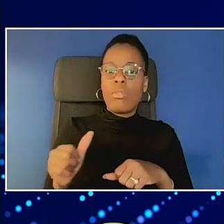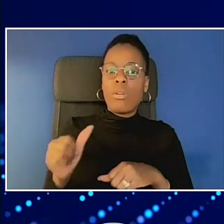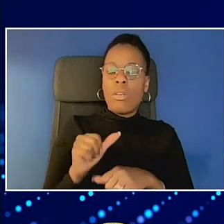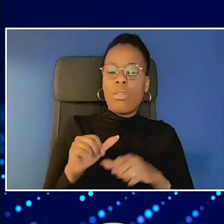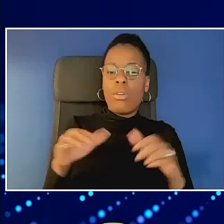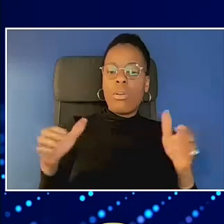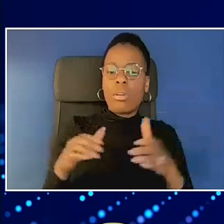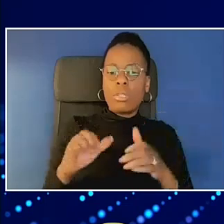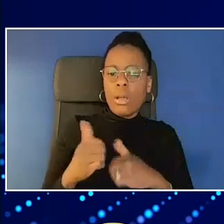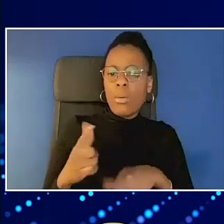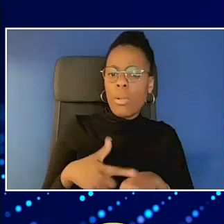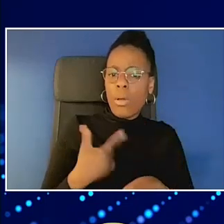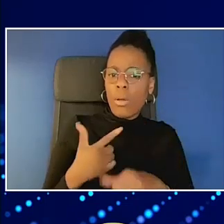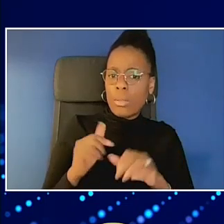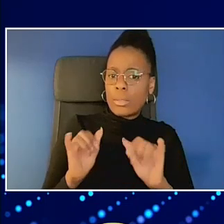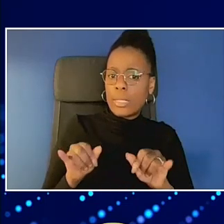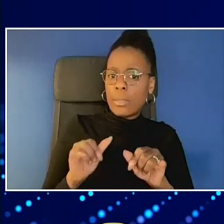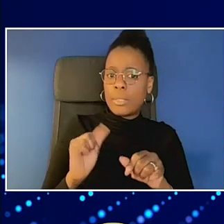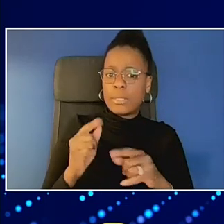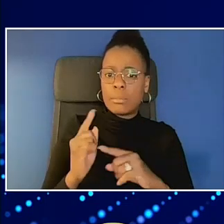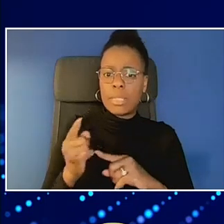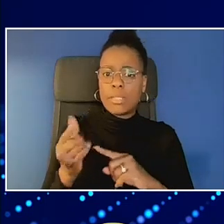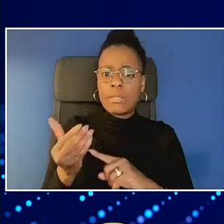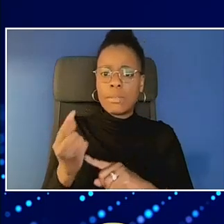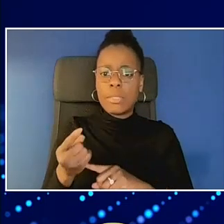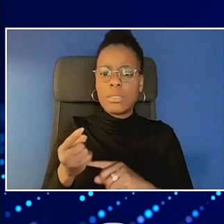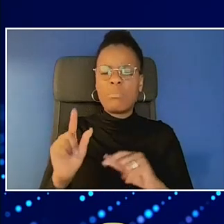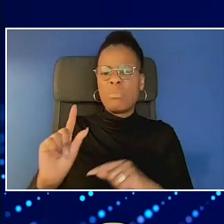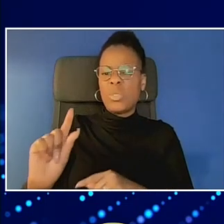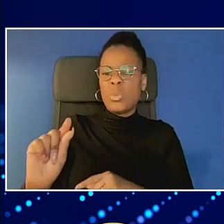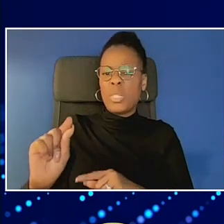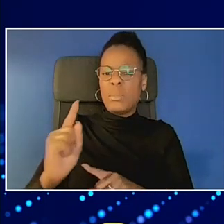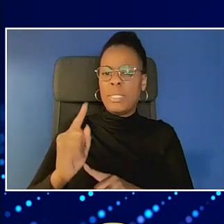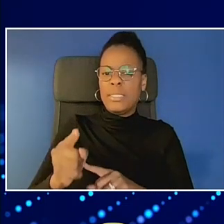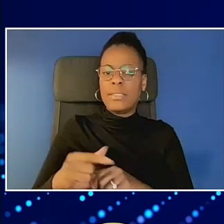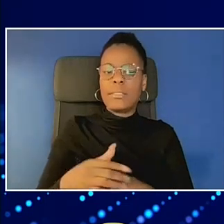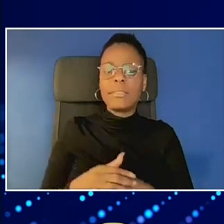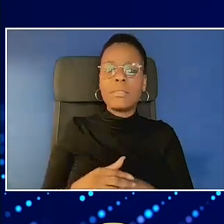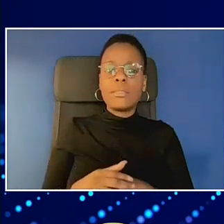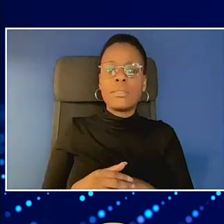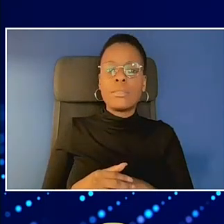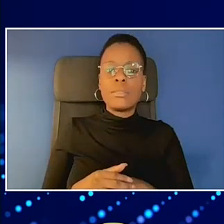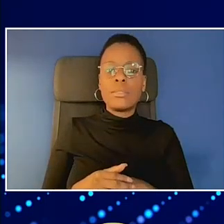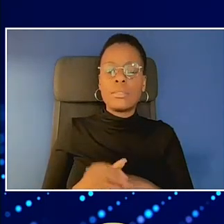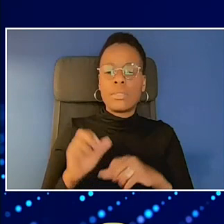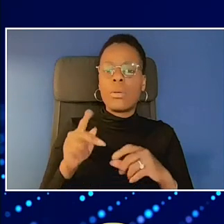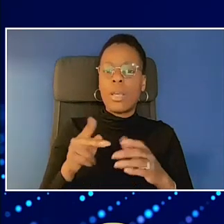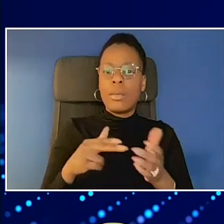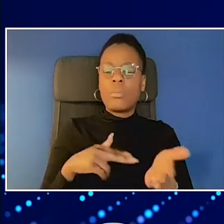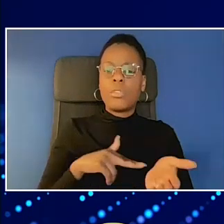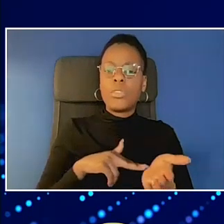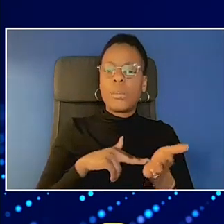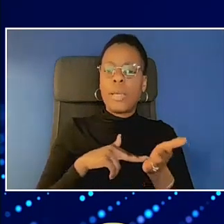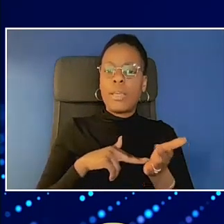Same timeframe, 10 to 15? Give us 20 minutes. 20? Okay. We'll check back in 20. come back faster.